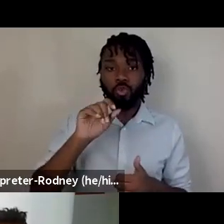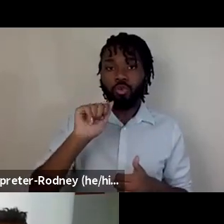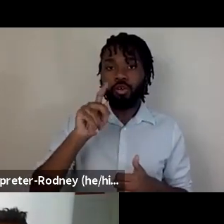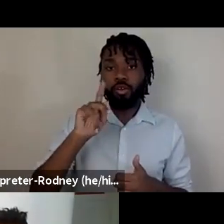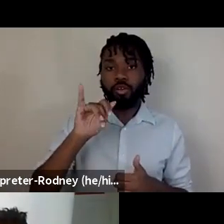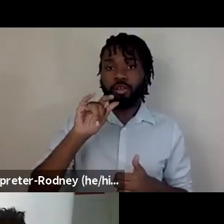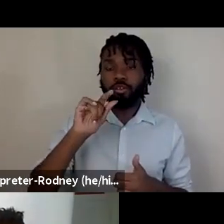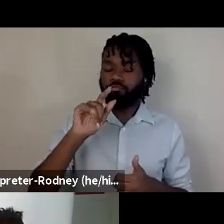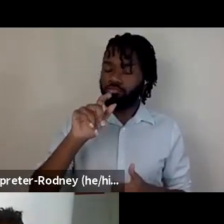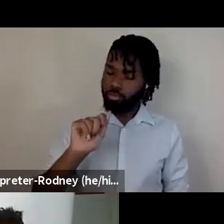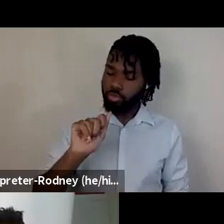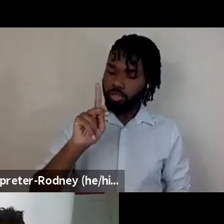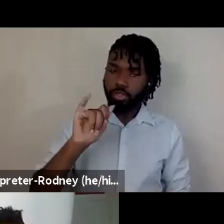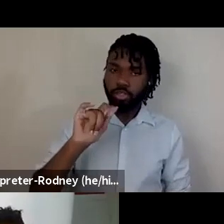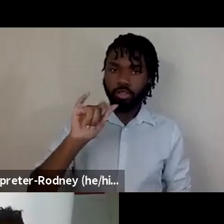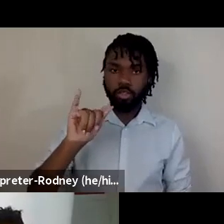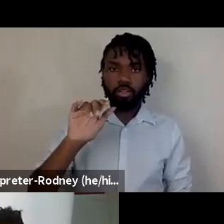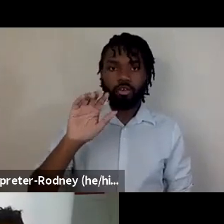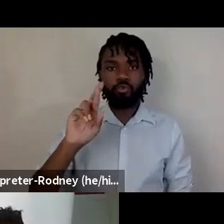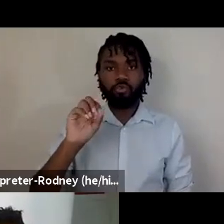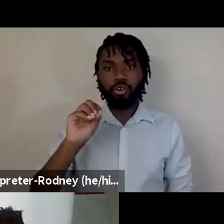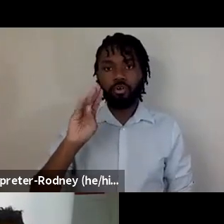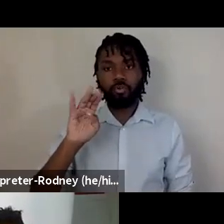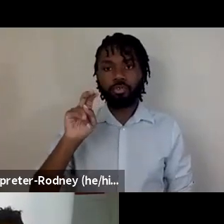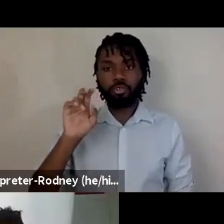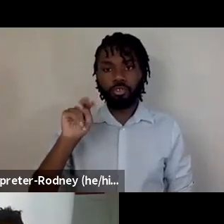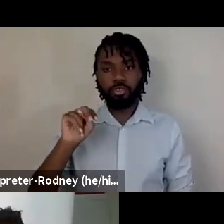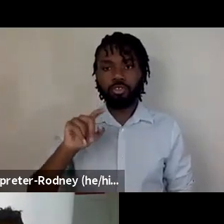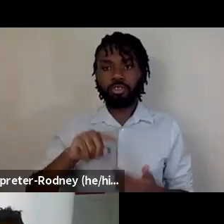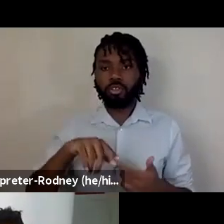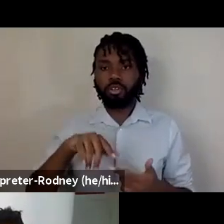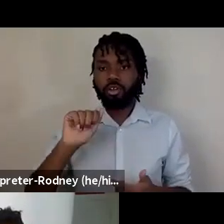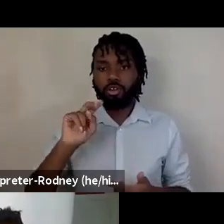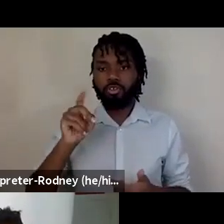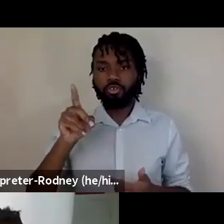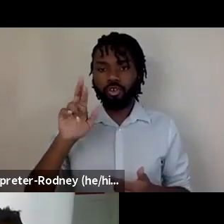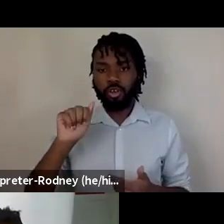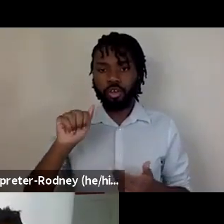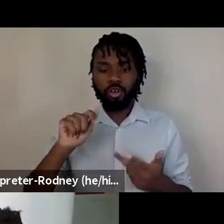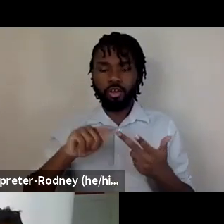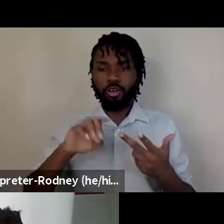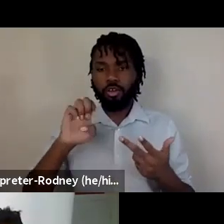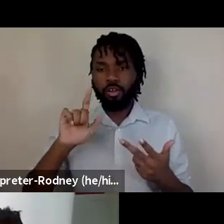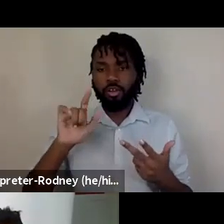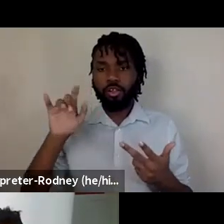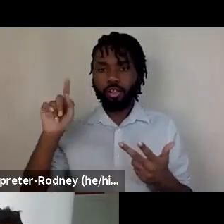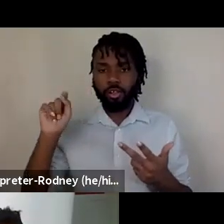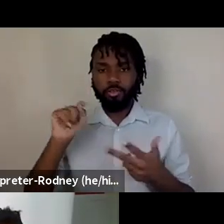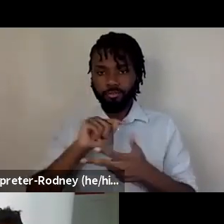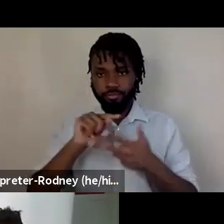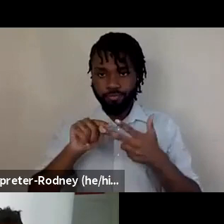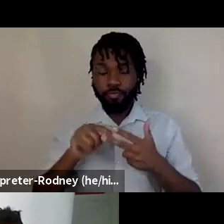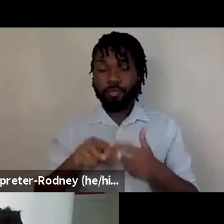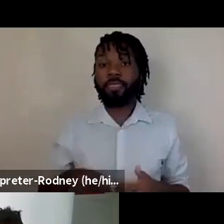I will say more about them in one moment. I'm taking over a little bit at the last minute